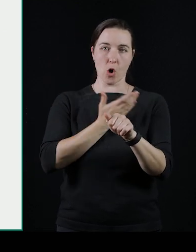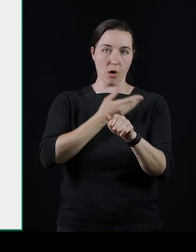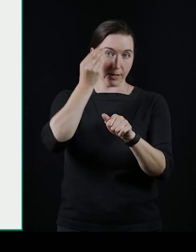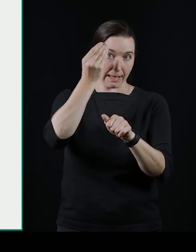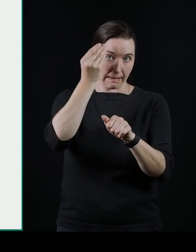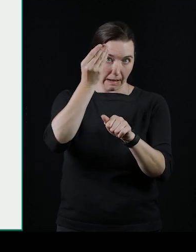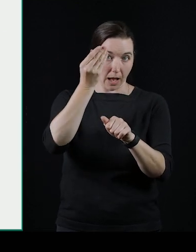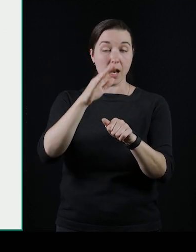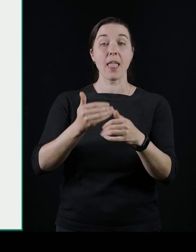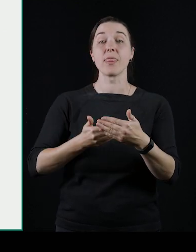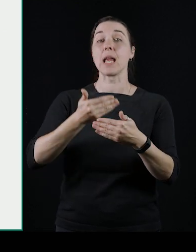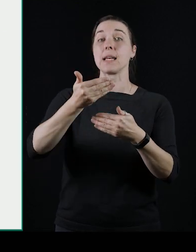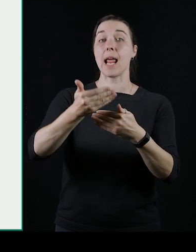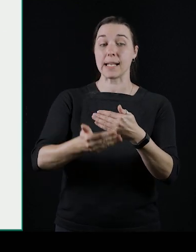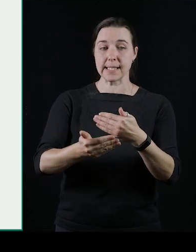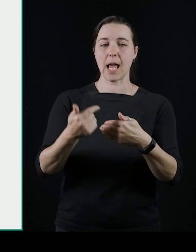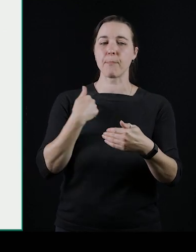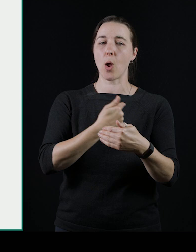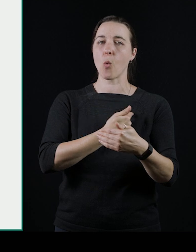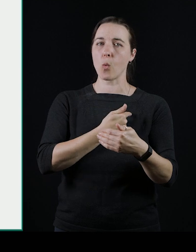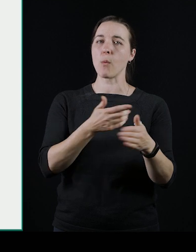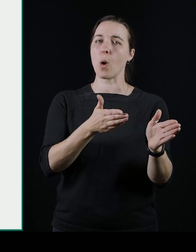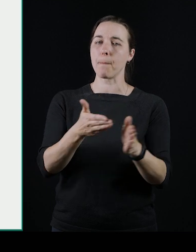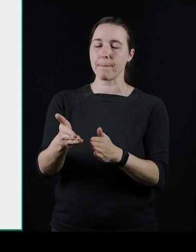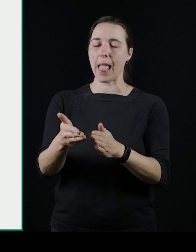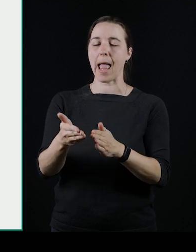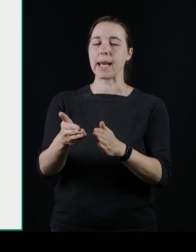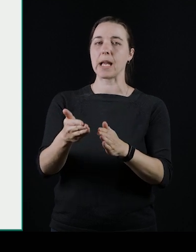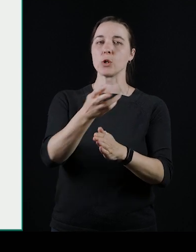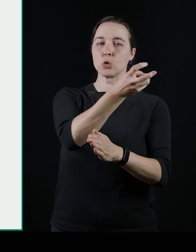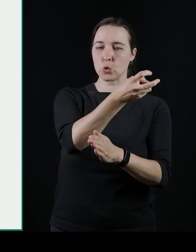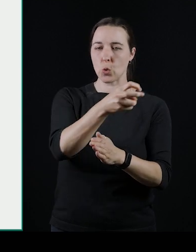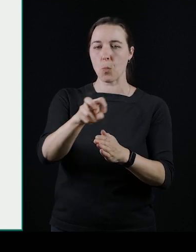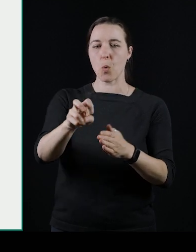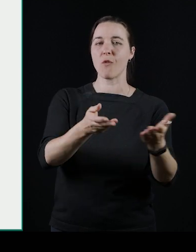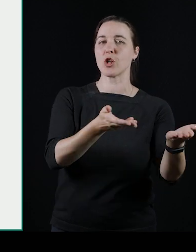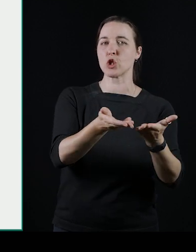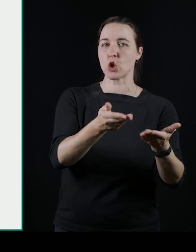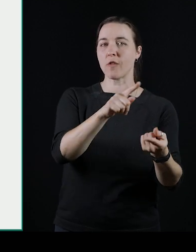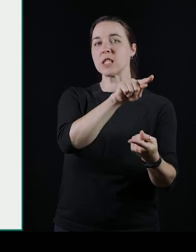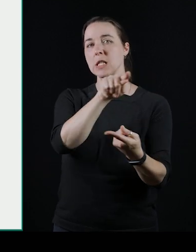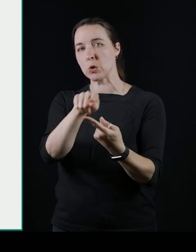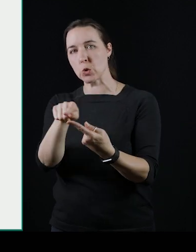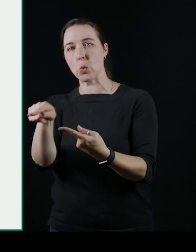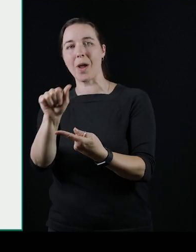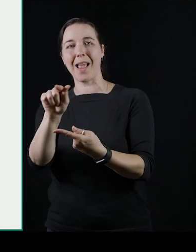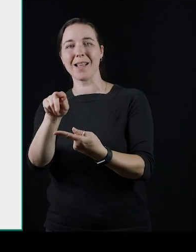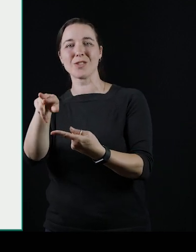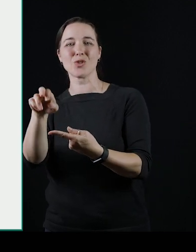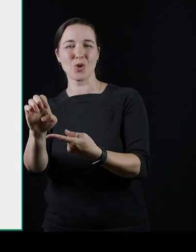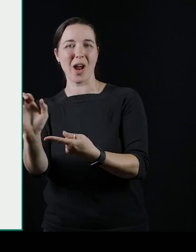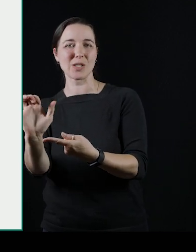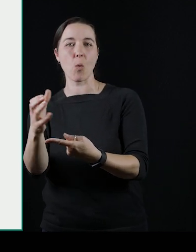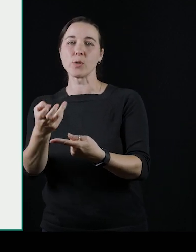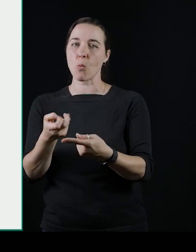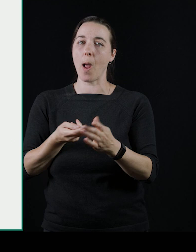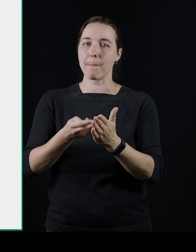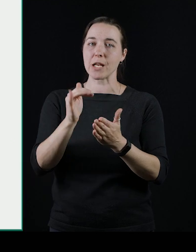Our next step was going to move our services to Azure as well. So we wanted to ensure that the front-end servers running